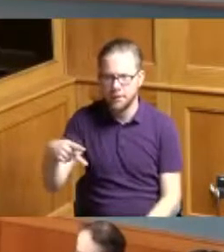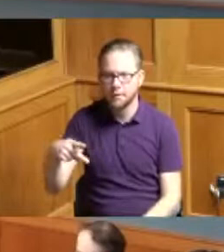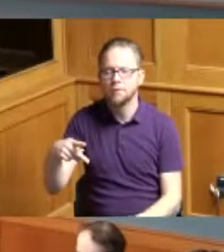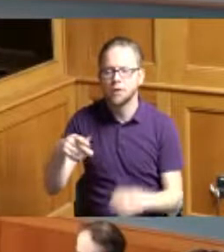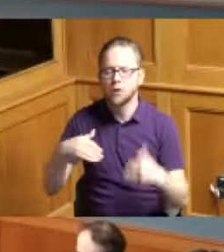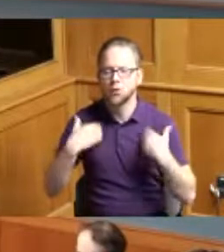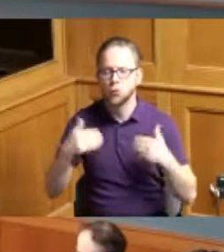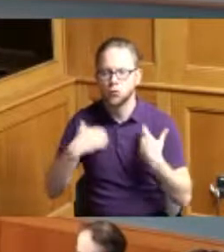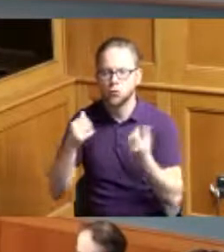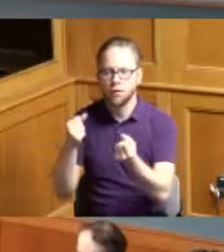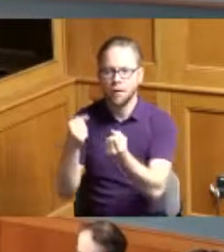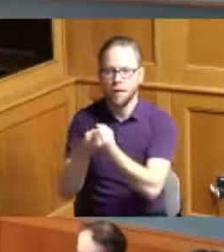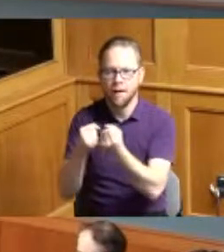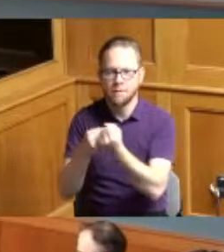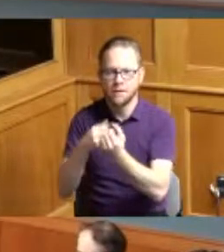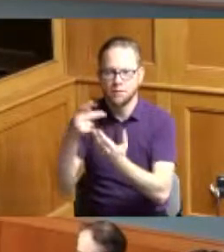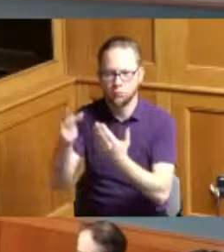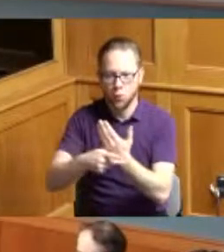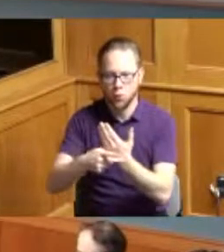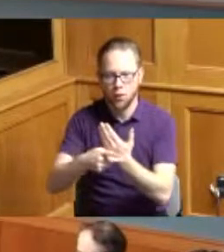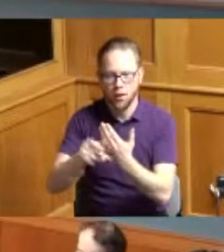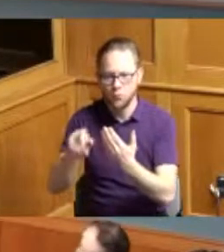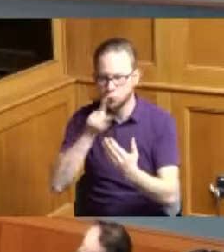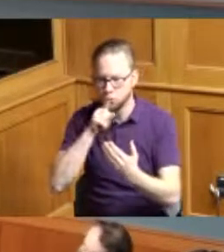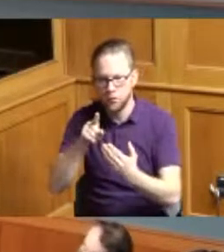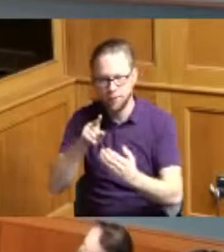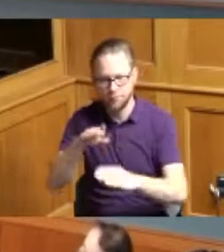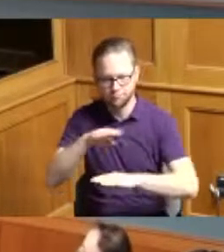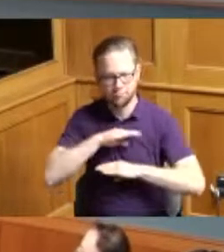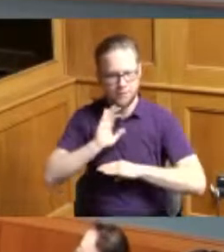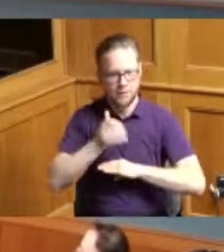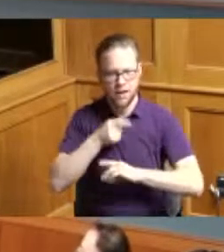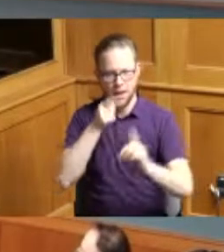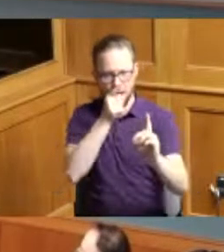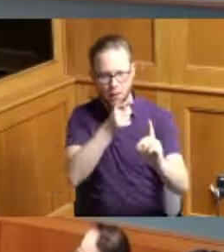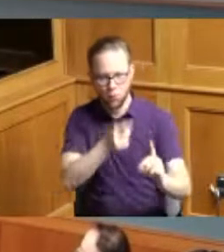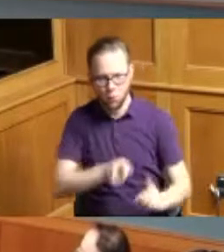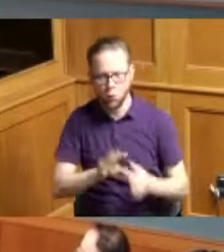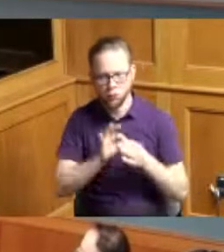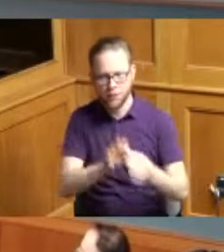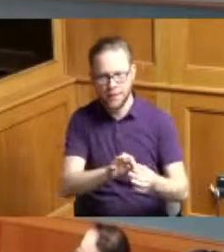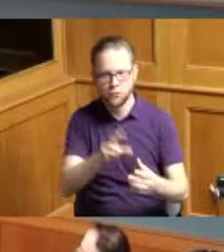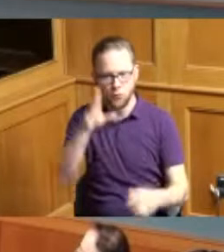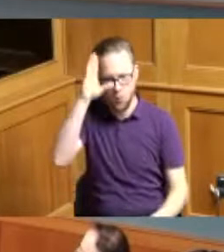it fulfills our goals of the boys to men initiative this initiative addresses the